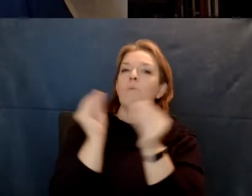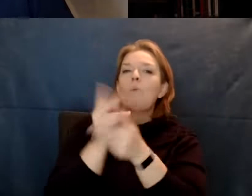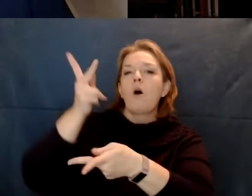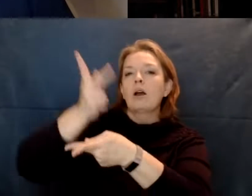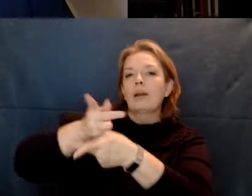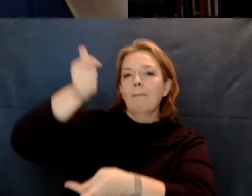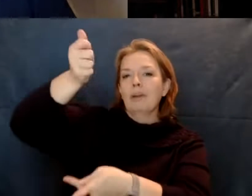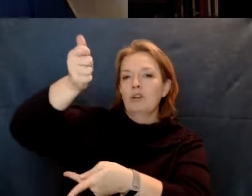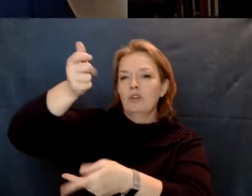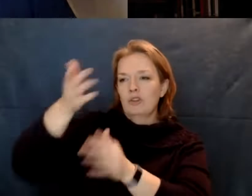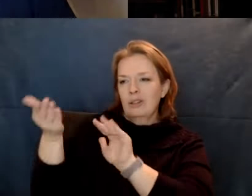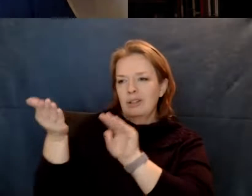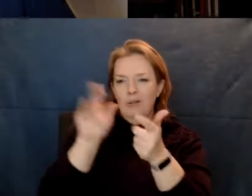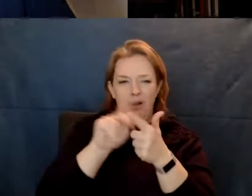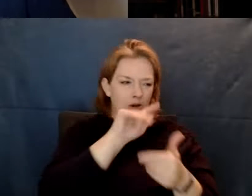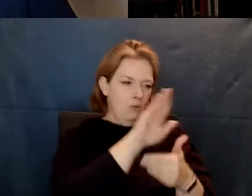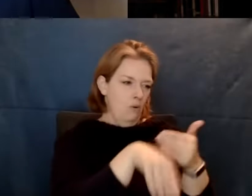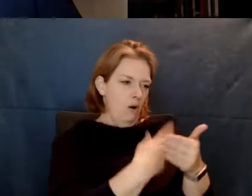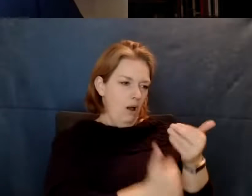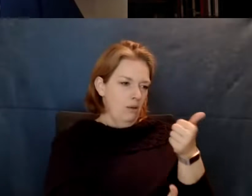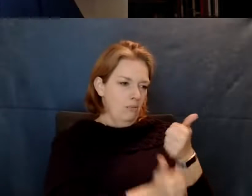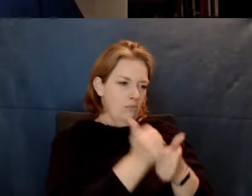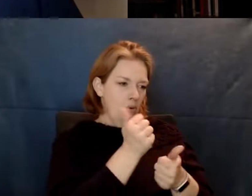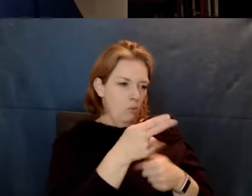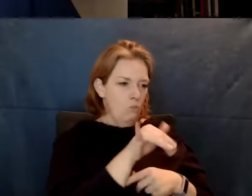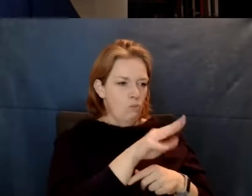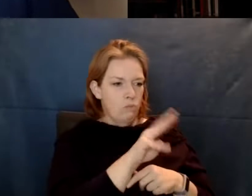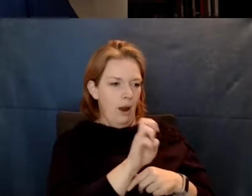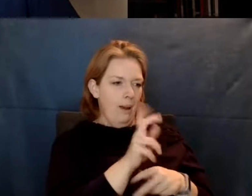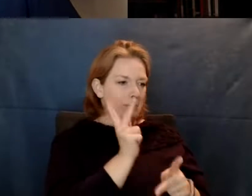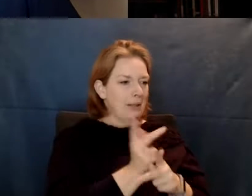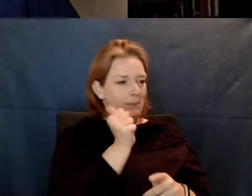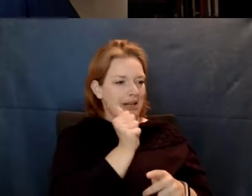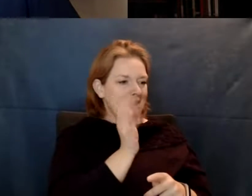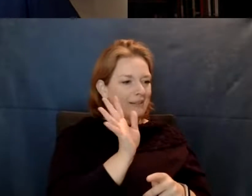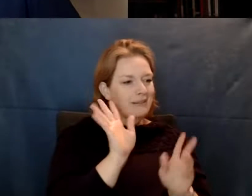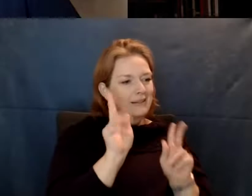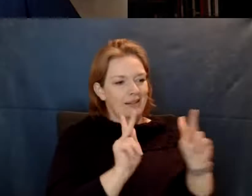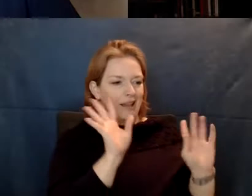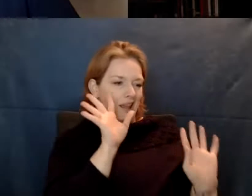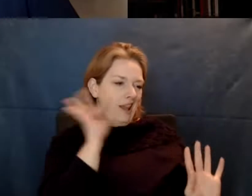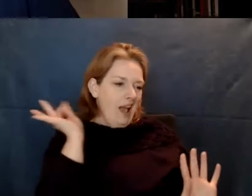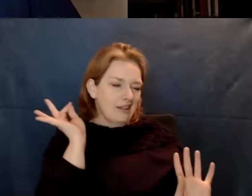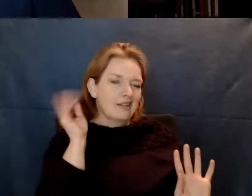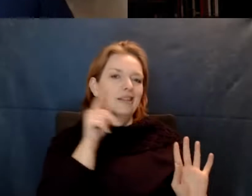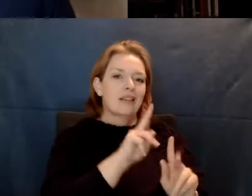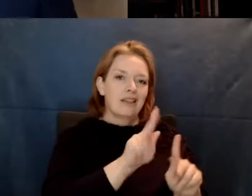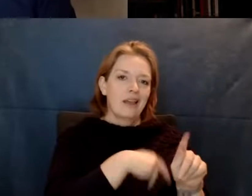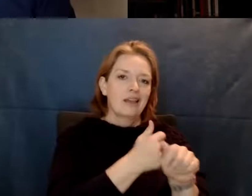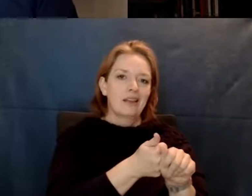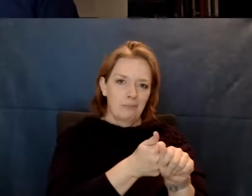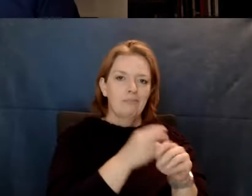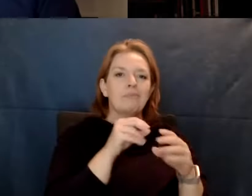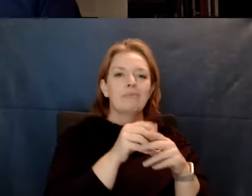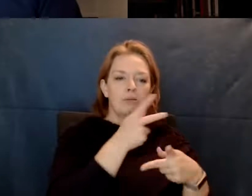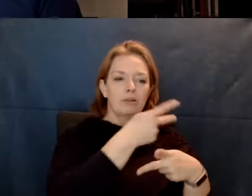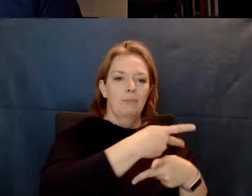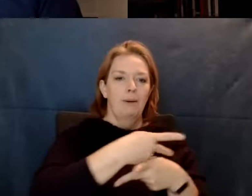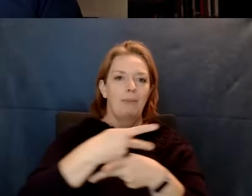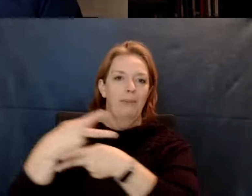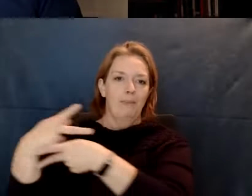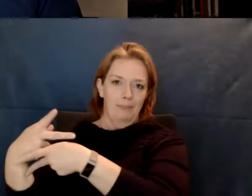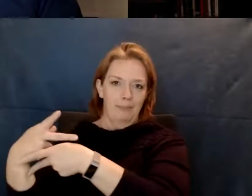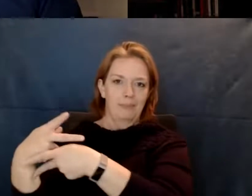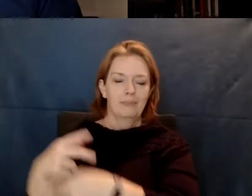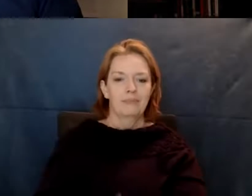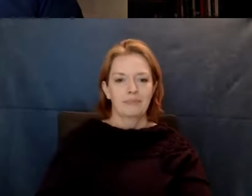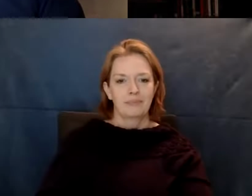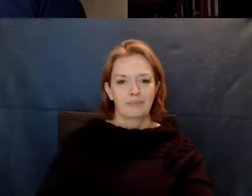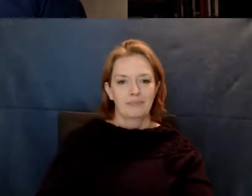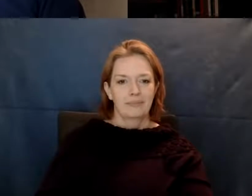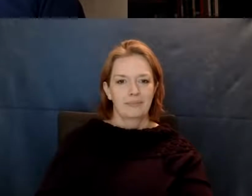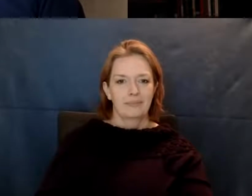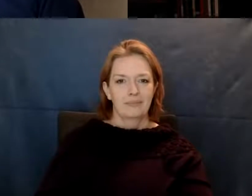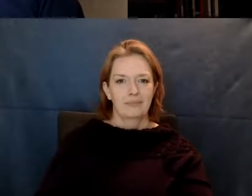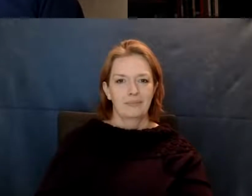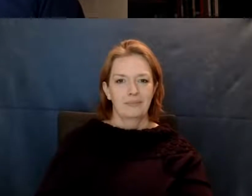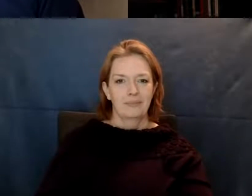all the most time keeping his cats they keep in the back of keeping